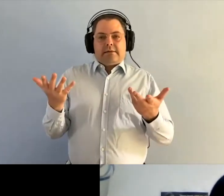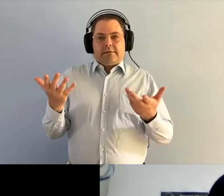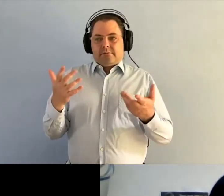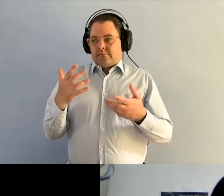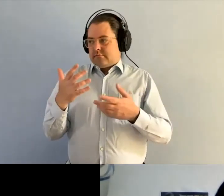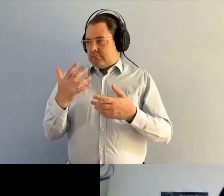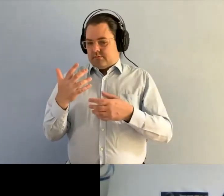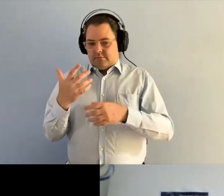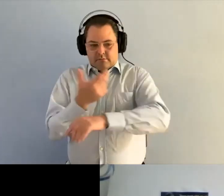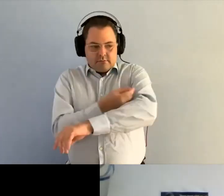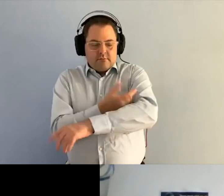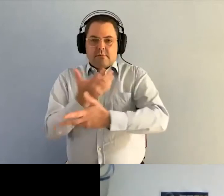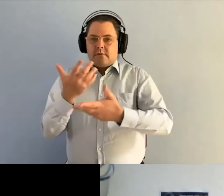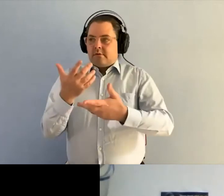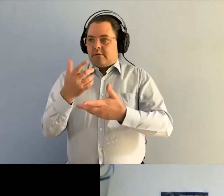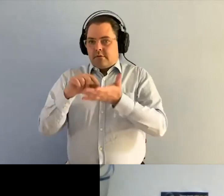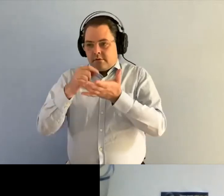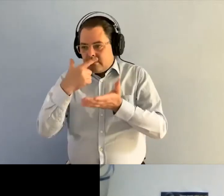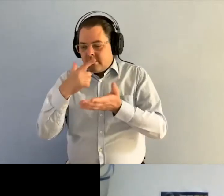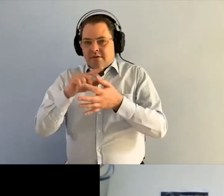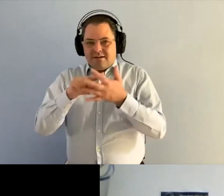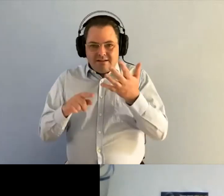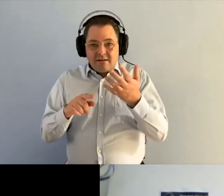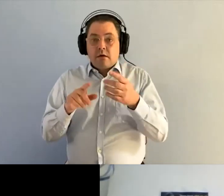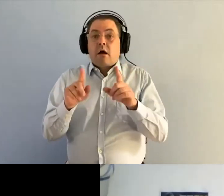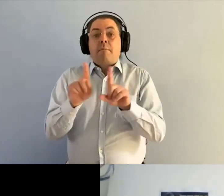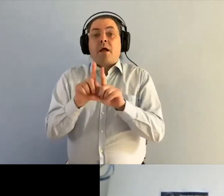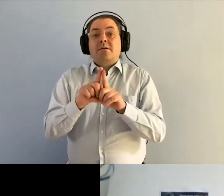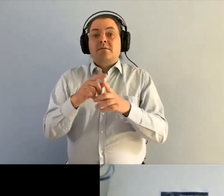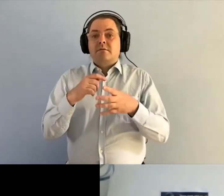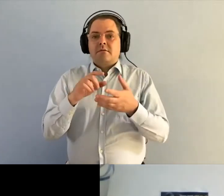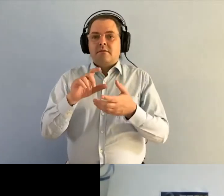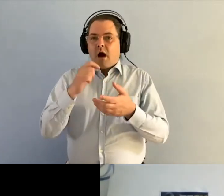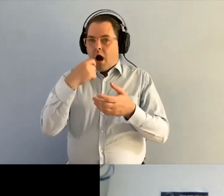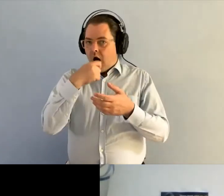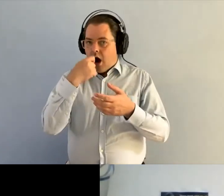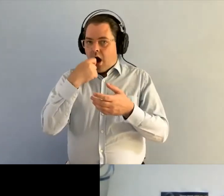healthcare was less during the pandemic